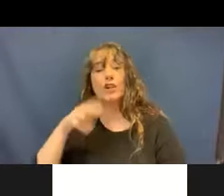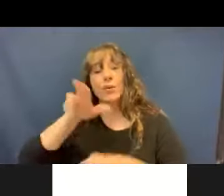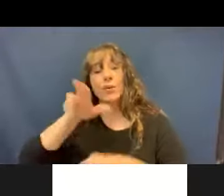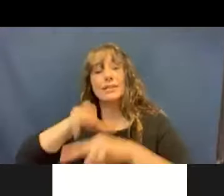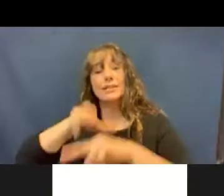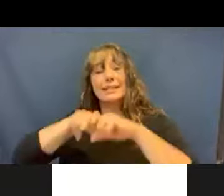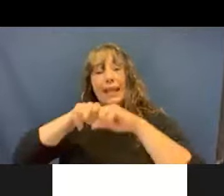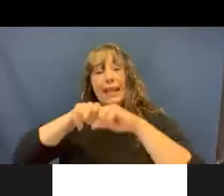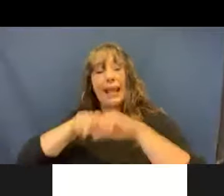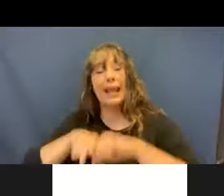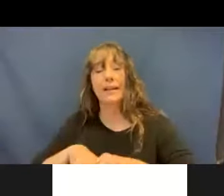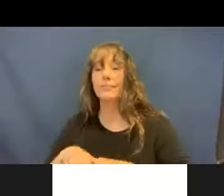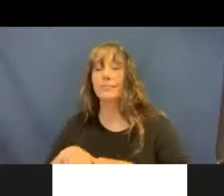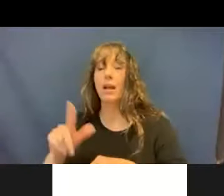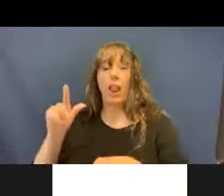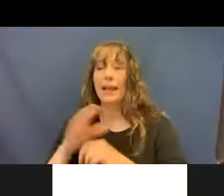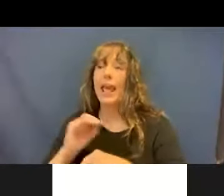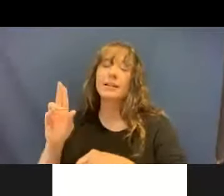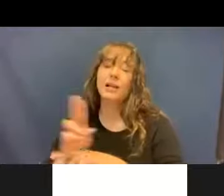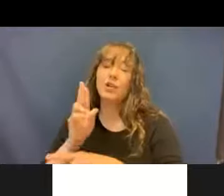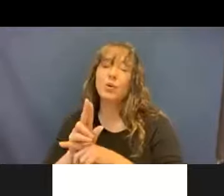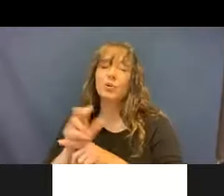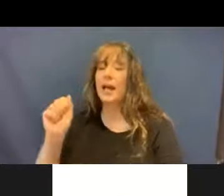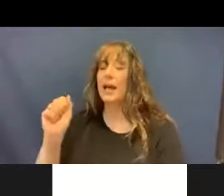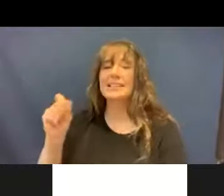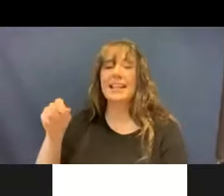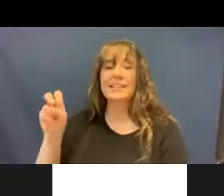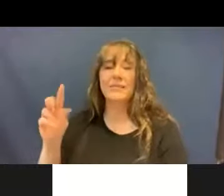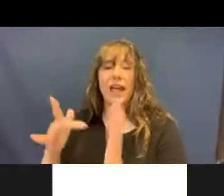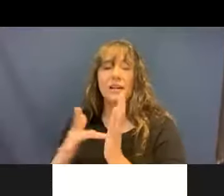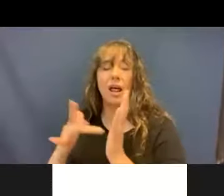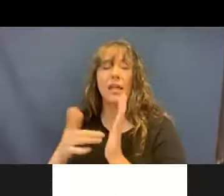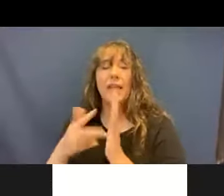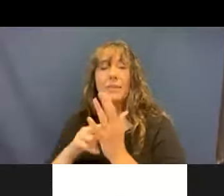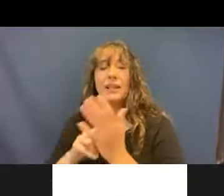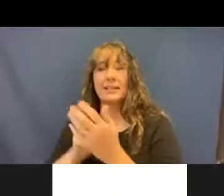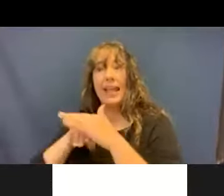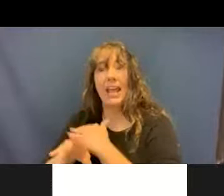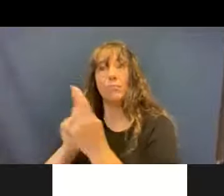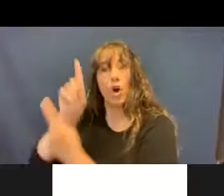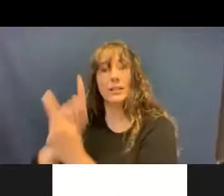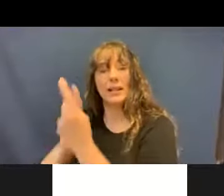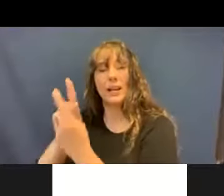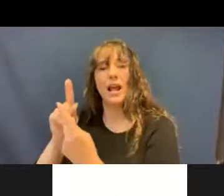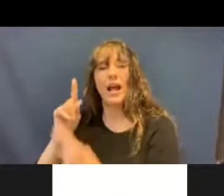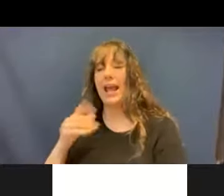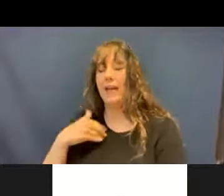and I use assistive technology, so when I'm in person, I have a system that goes directly